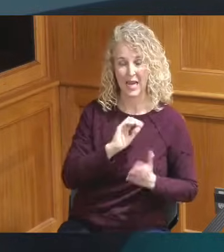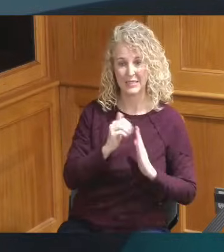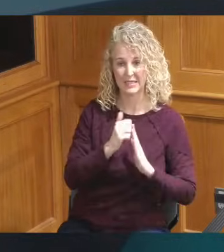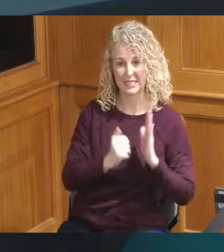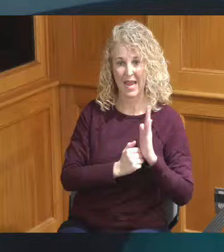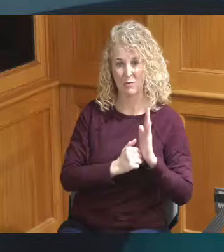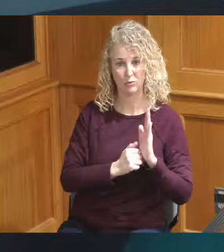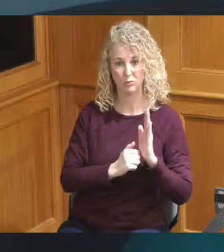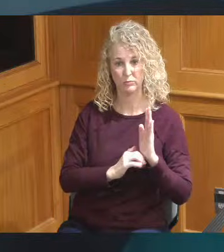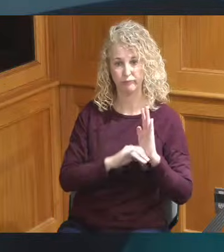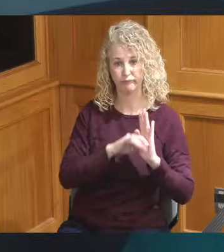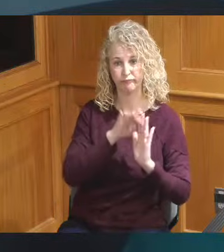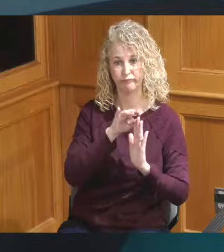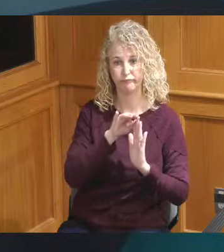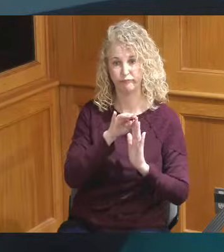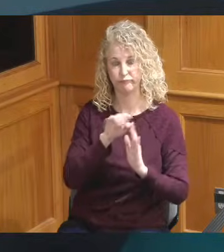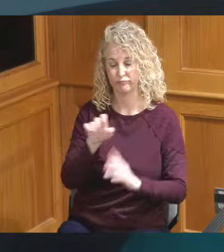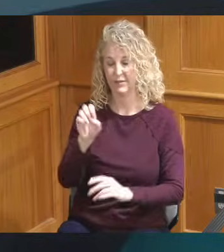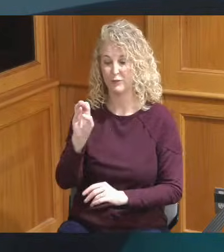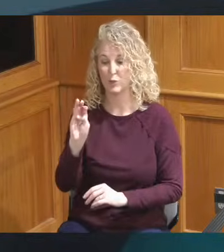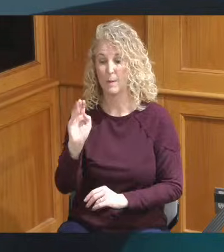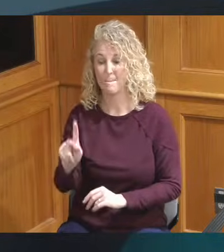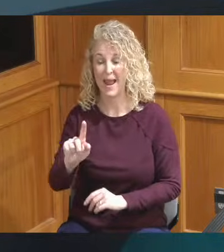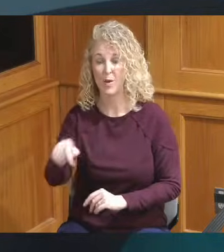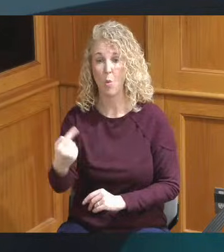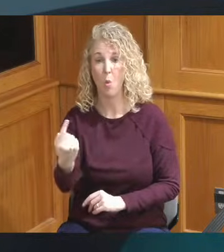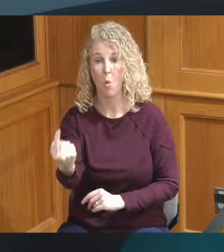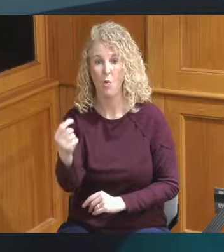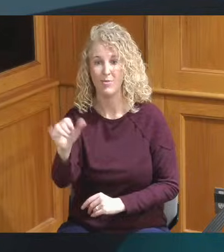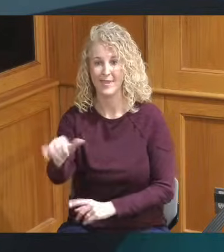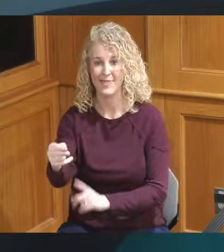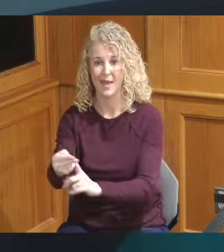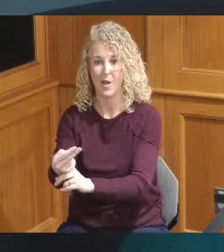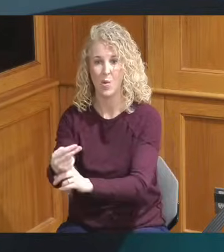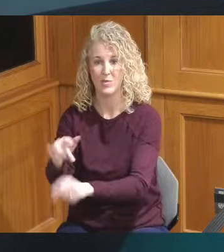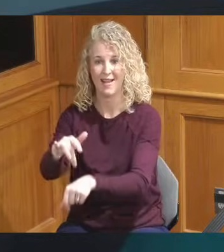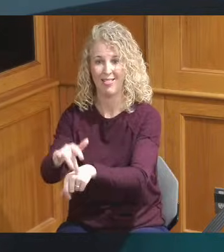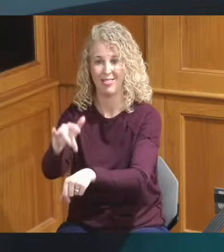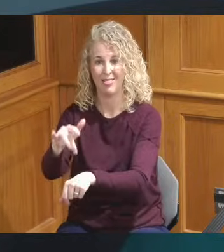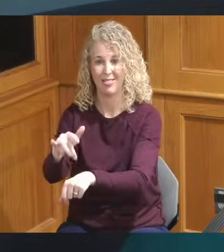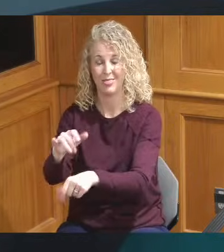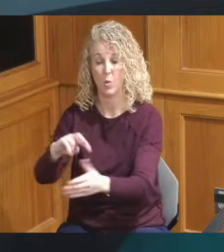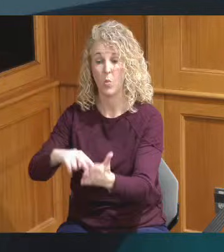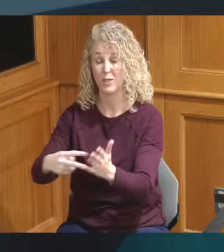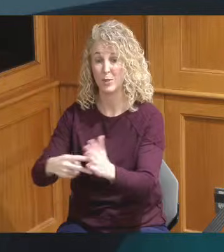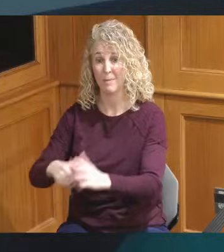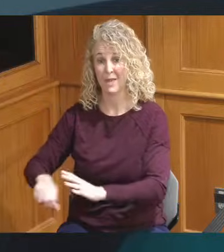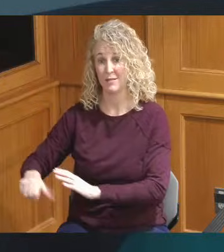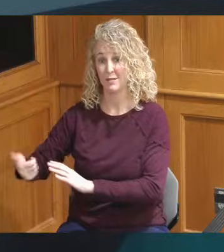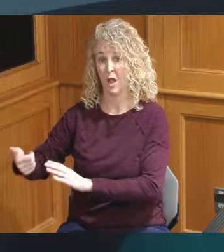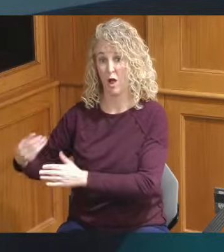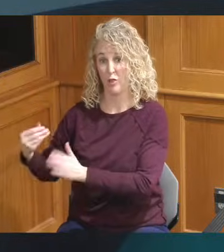the new hotel has to go back to pay only for the new hotel. So that takes money from the general